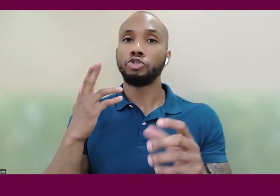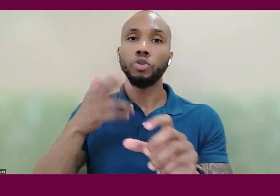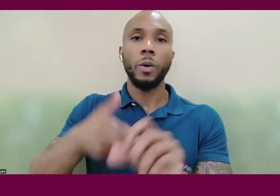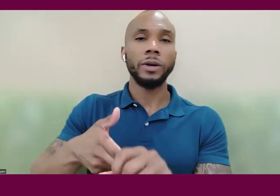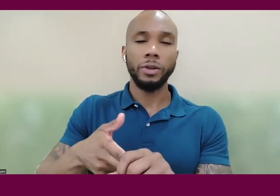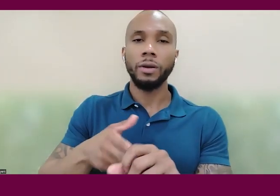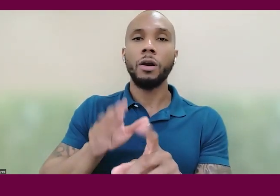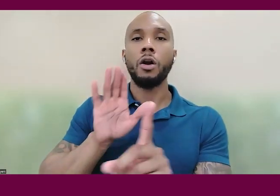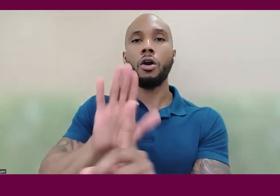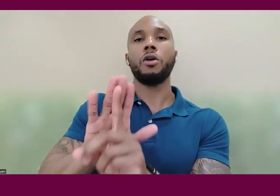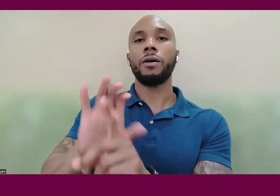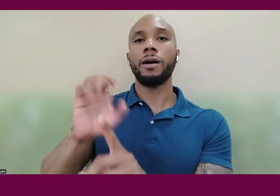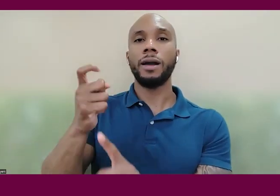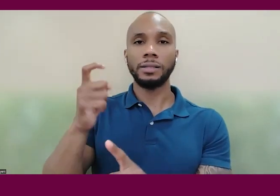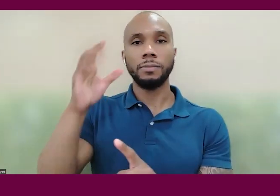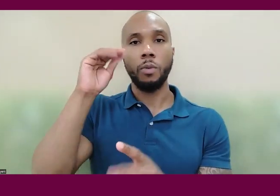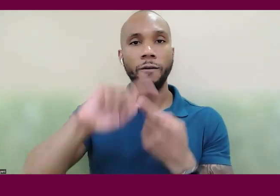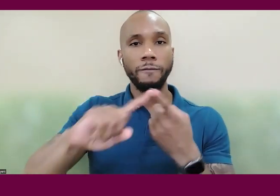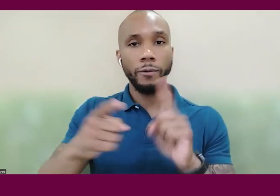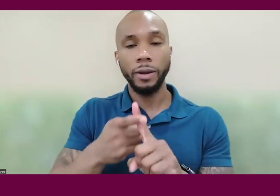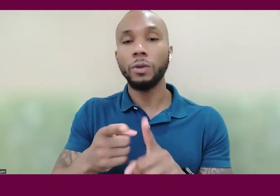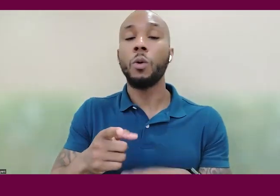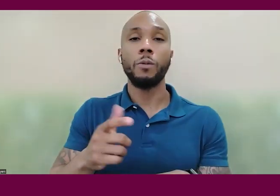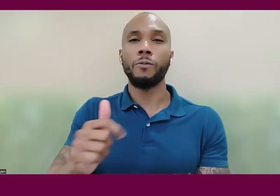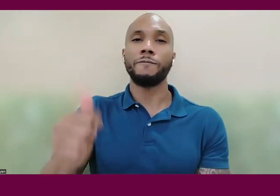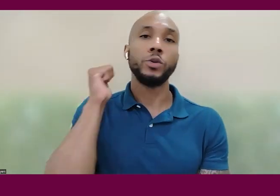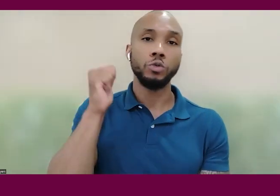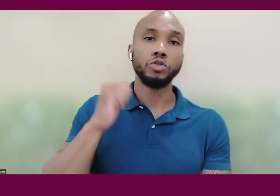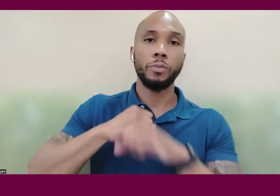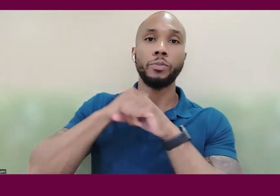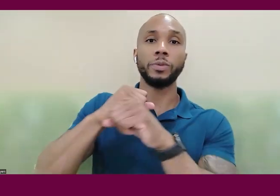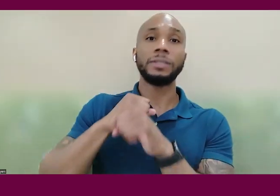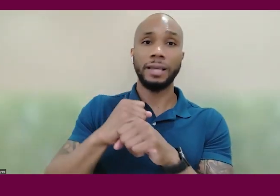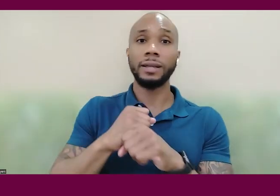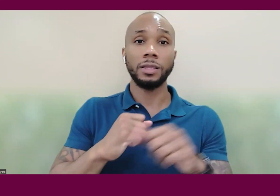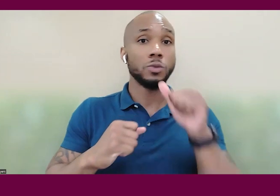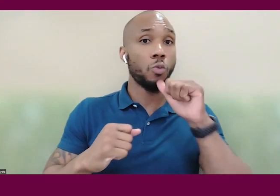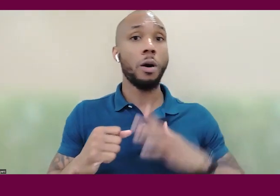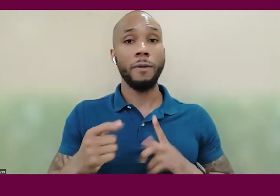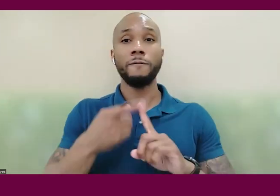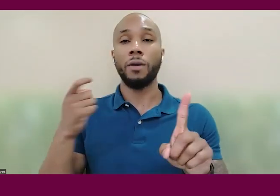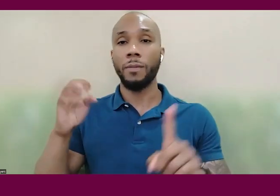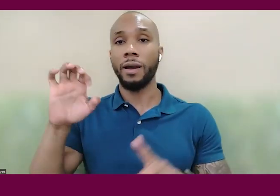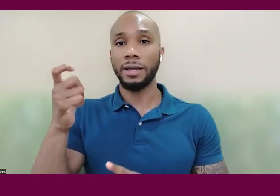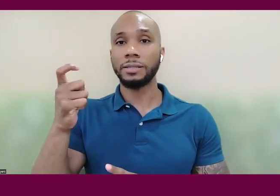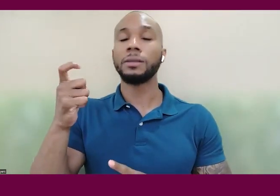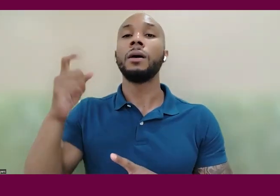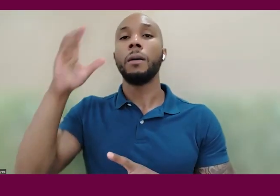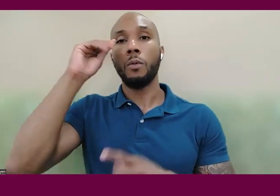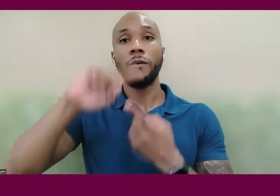her ex-boyfriend or refused to protect her from her ex-boyfriend, who was a police officer,